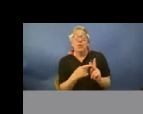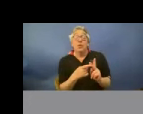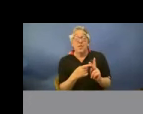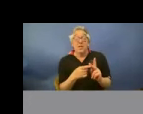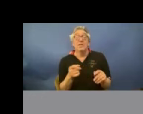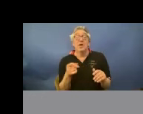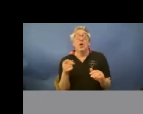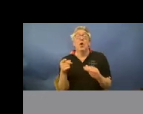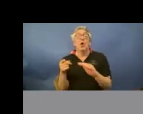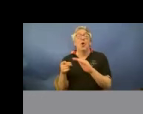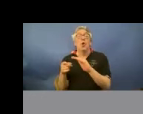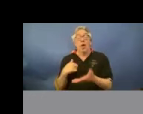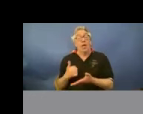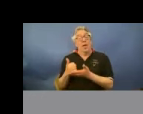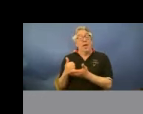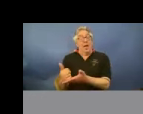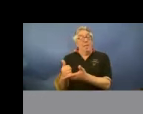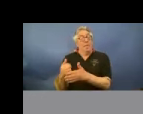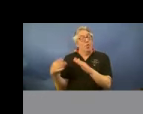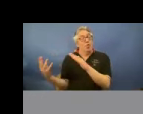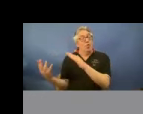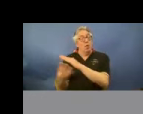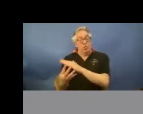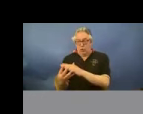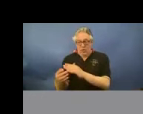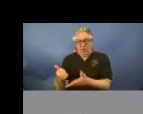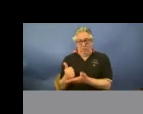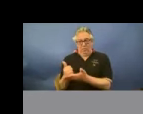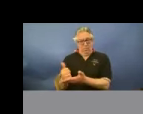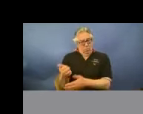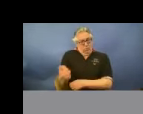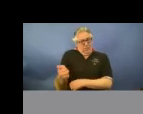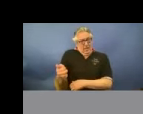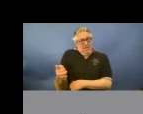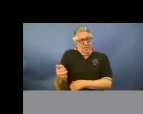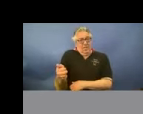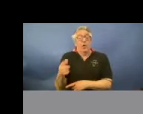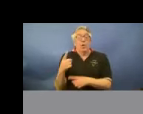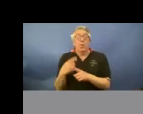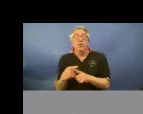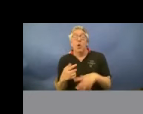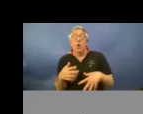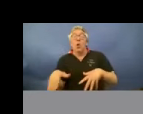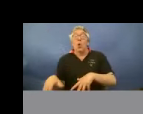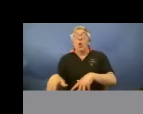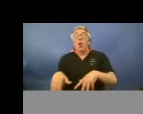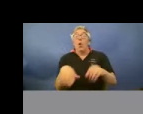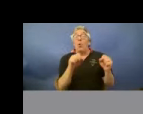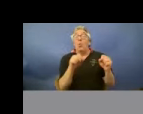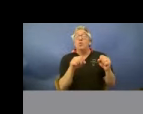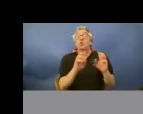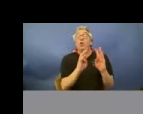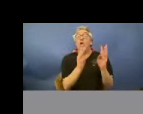If you feel that an important area is missing, or if you want to add anything, please feel